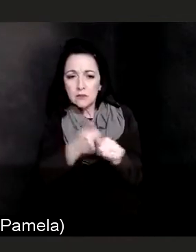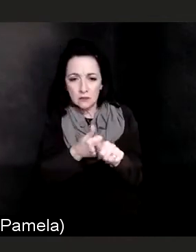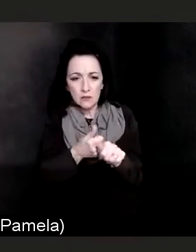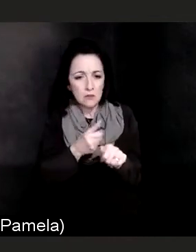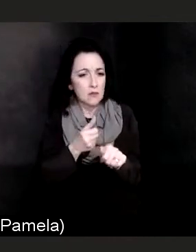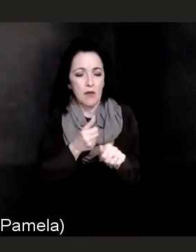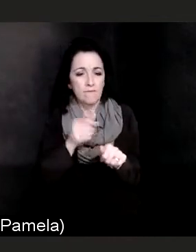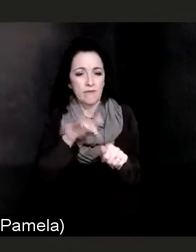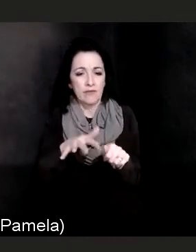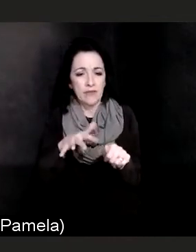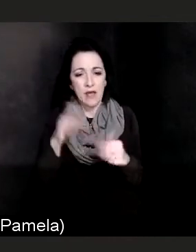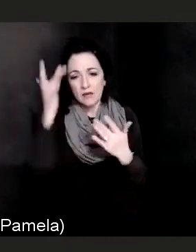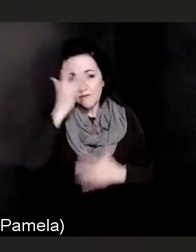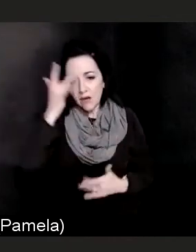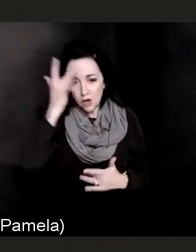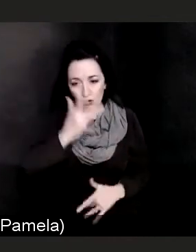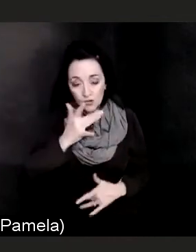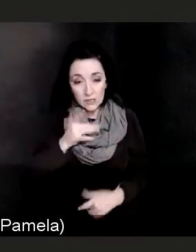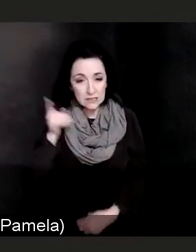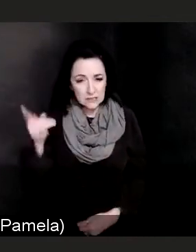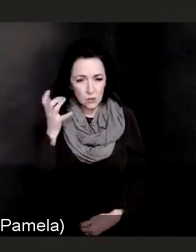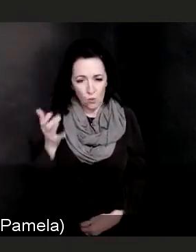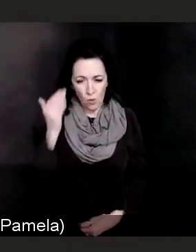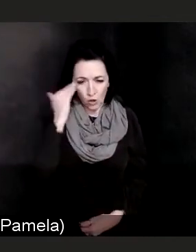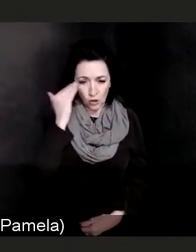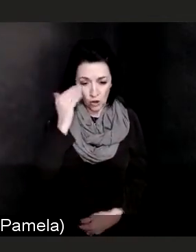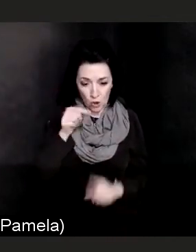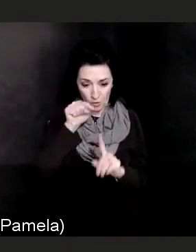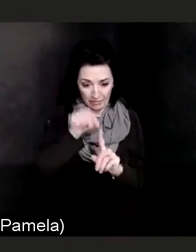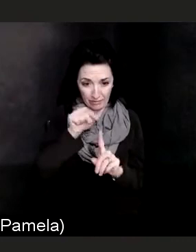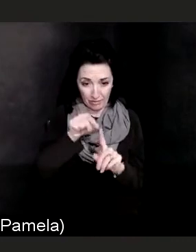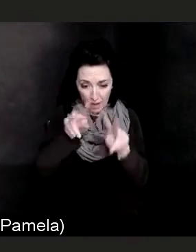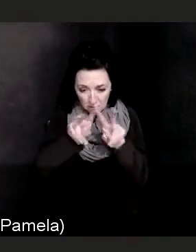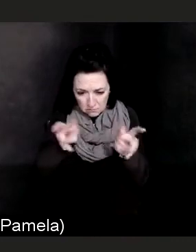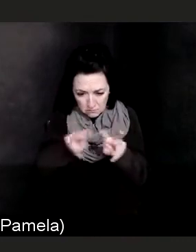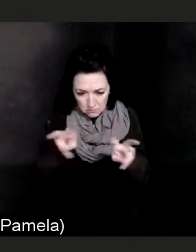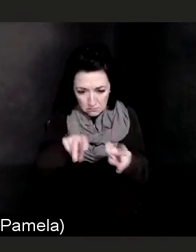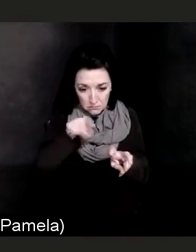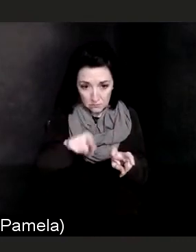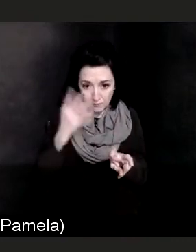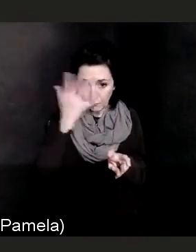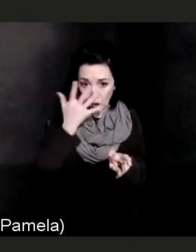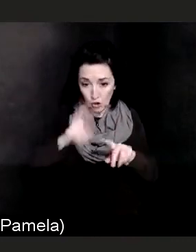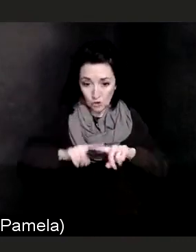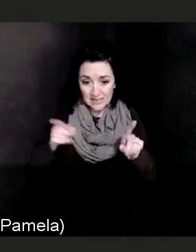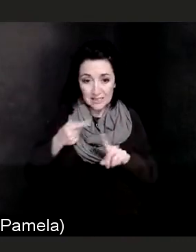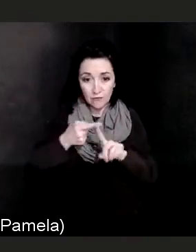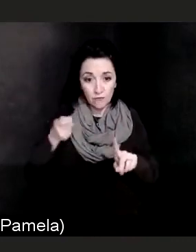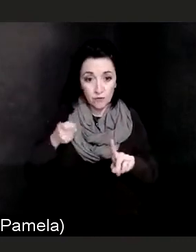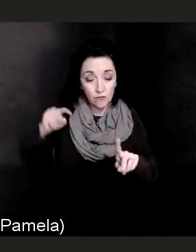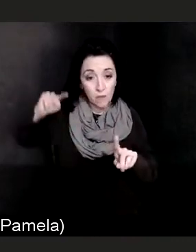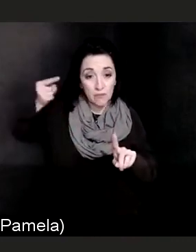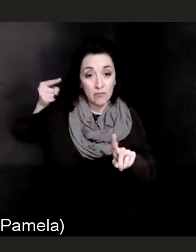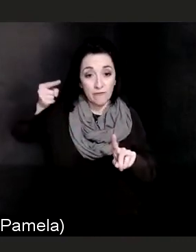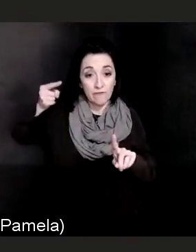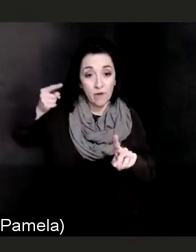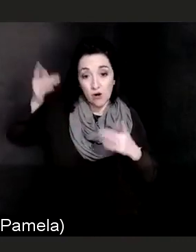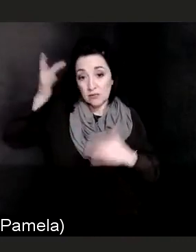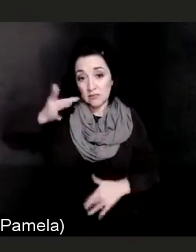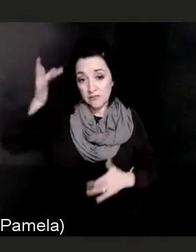from the virus that they knew from several months ago, that's called a surveillance program. So Centers for Disease Control